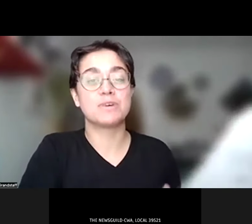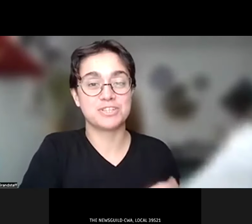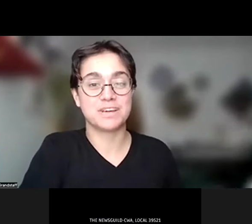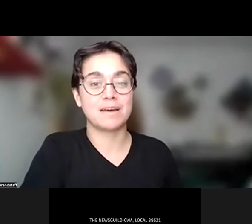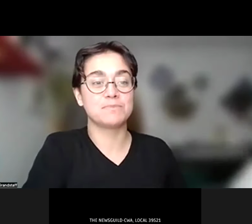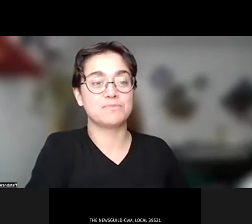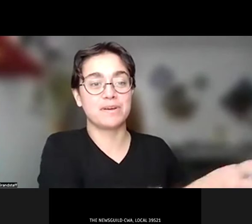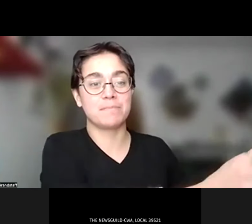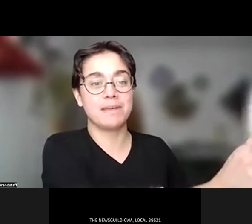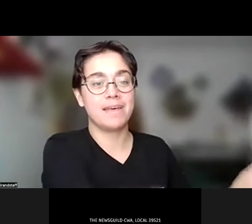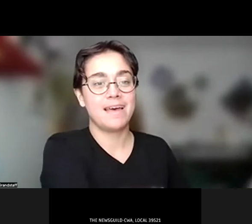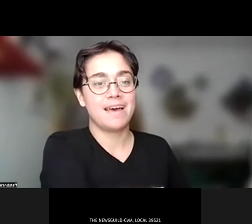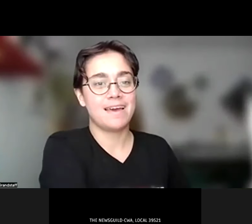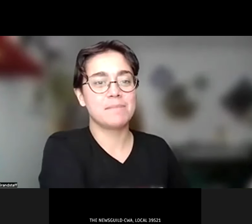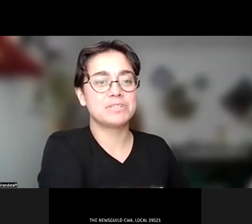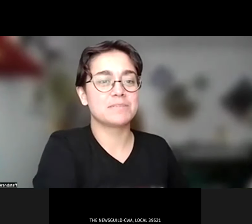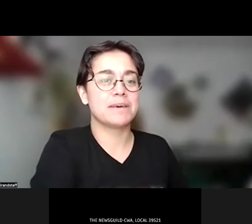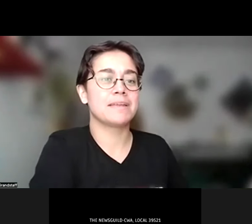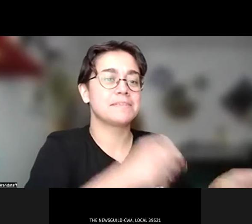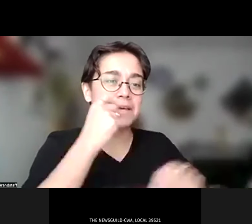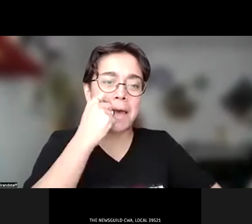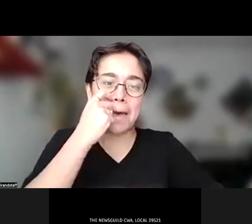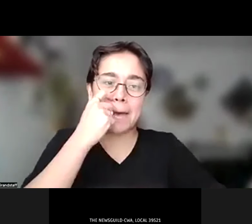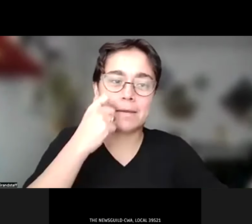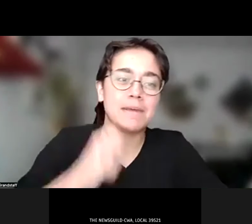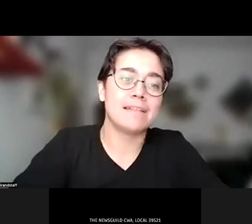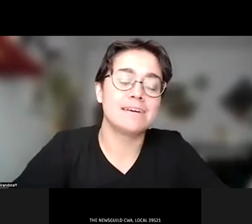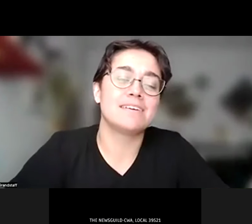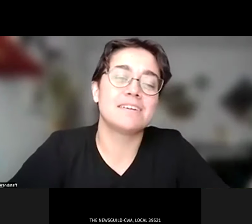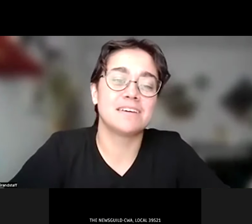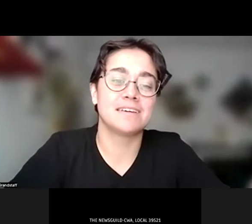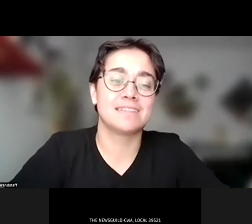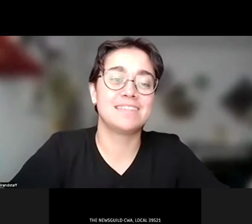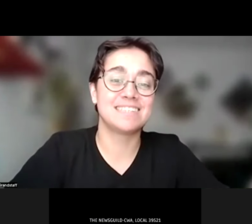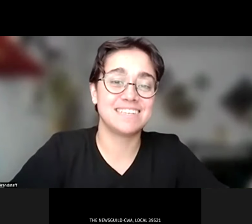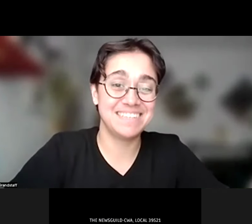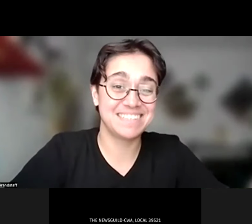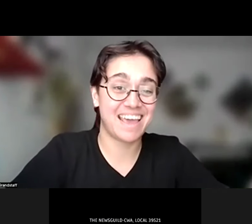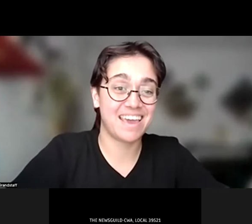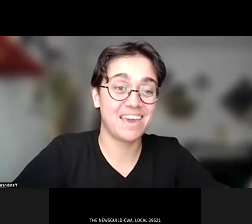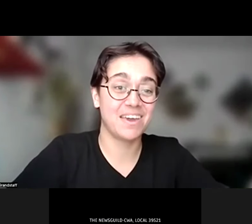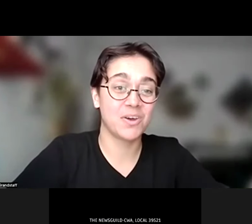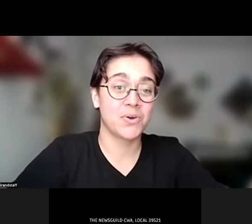LMX, this is a question that comes from a participant